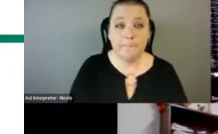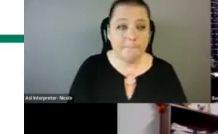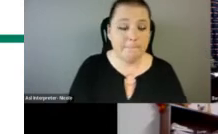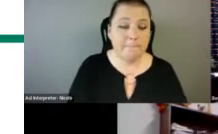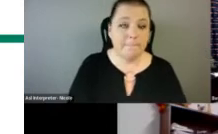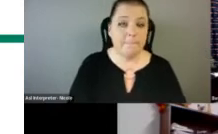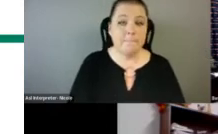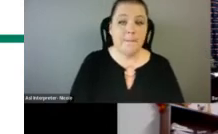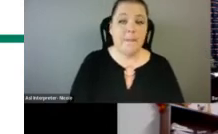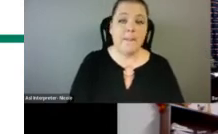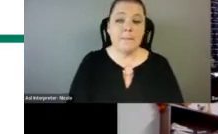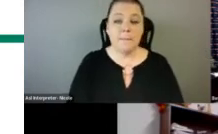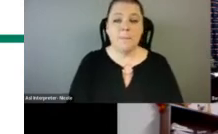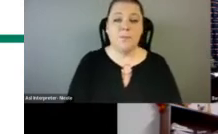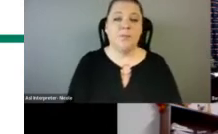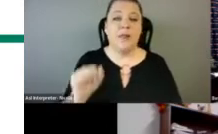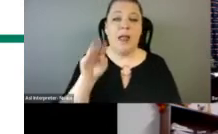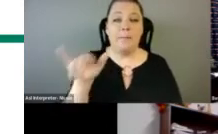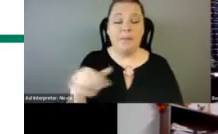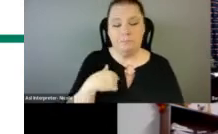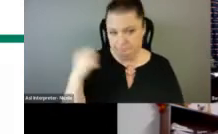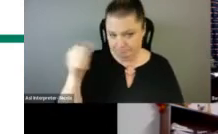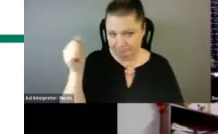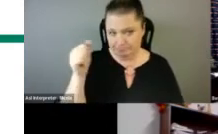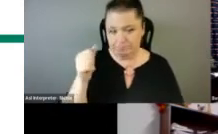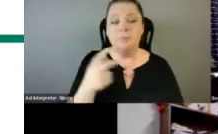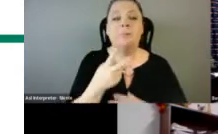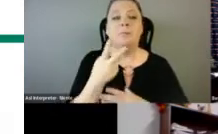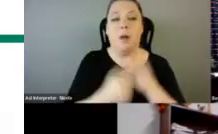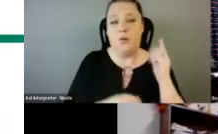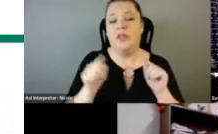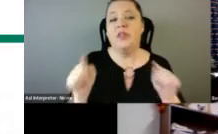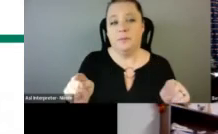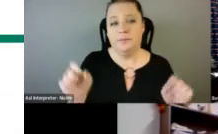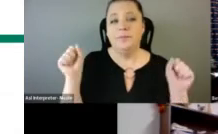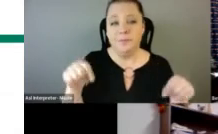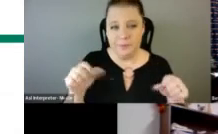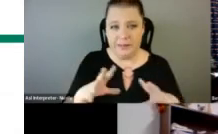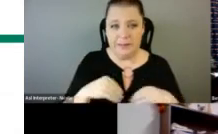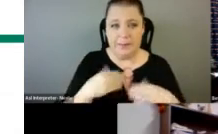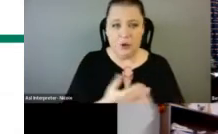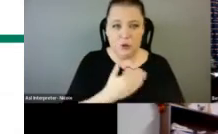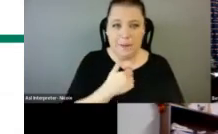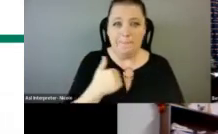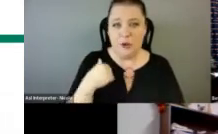Amy Brinkley: Yes, both. This is Amy. So yes, both are accepting new members. So the Indiana